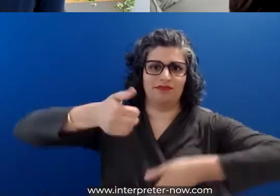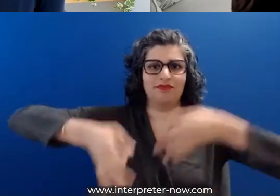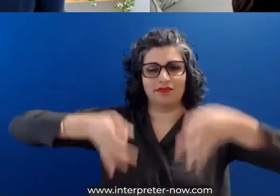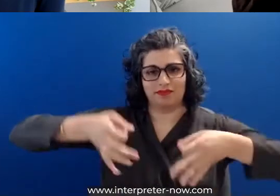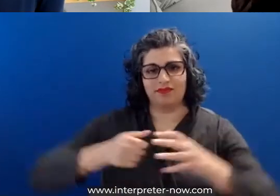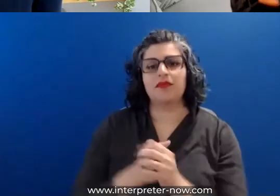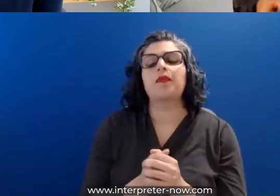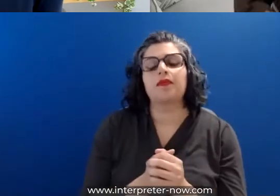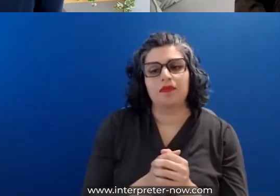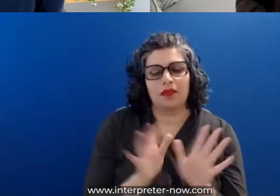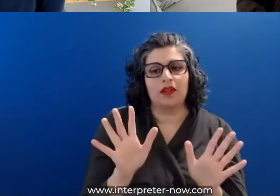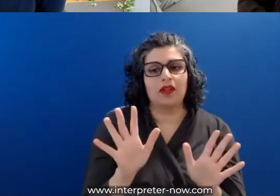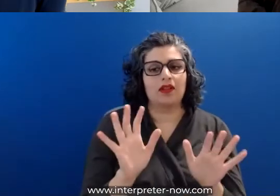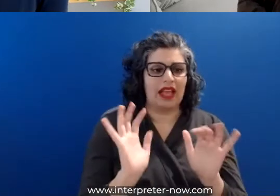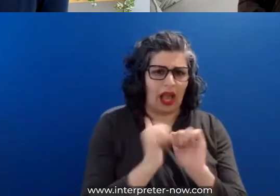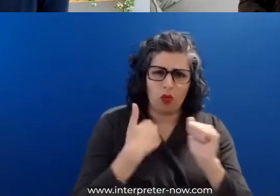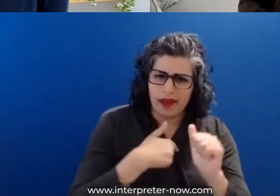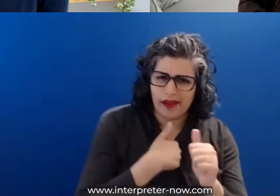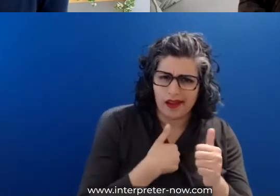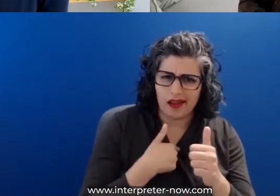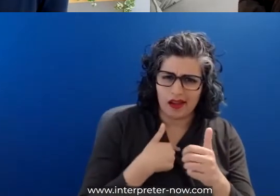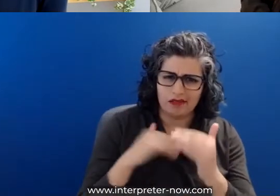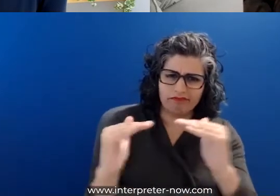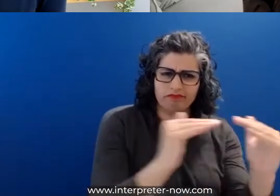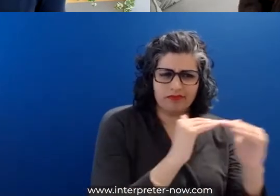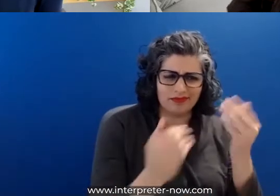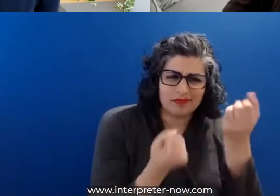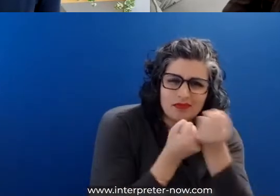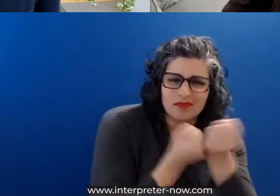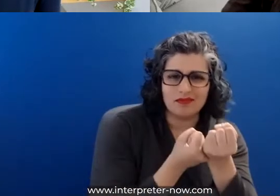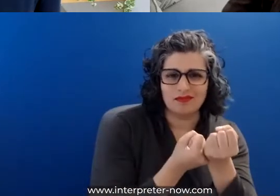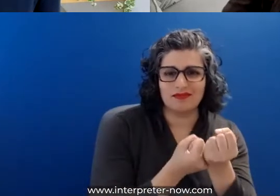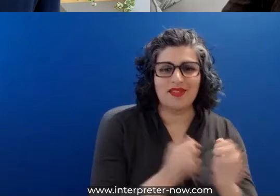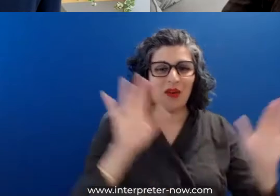managers, and humans wanting to be better allies. Welcome, Lydia.